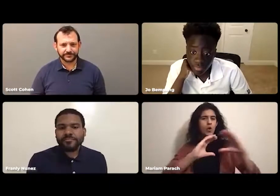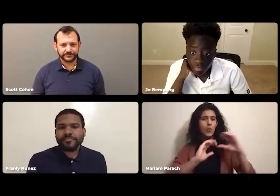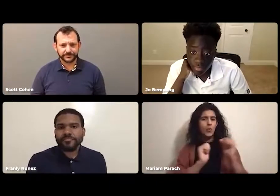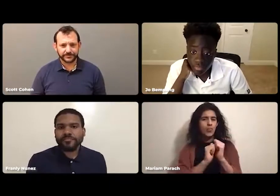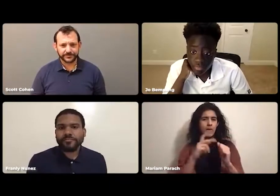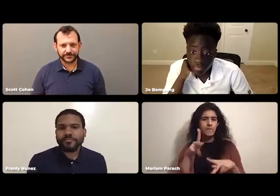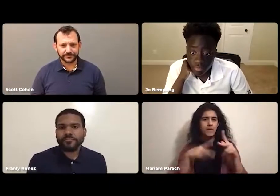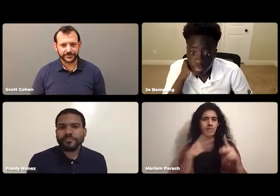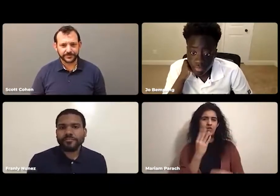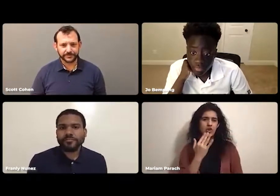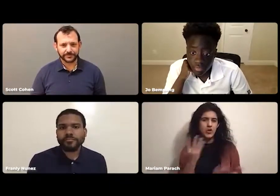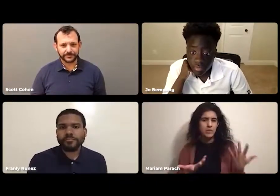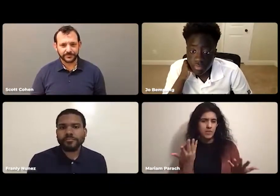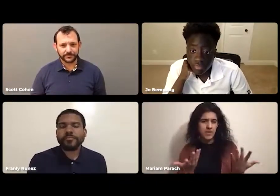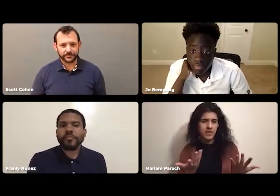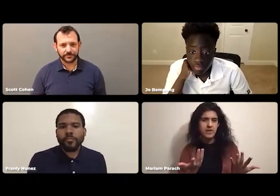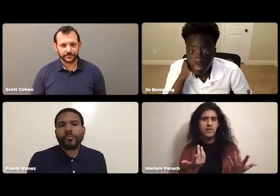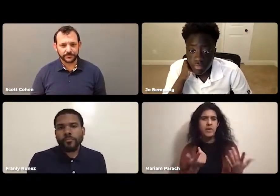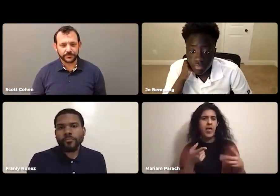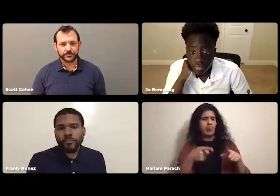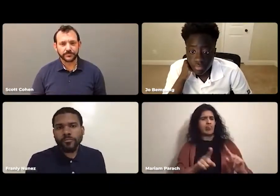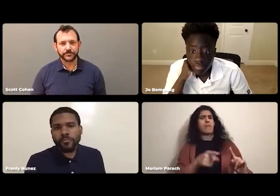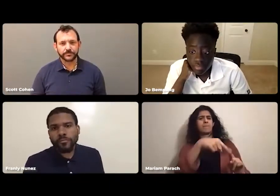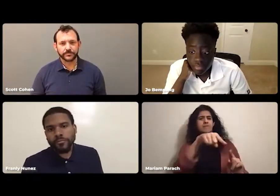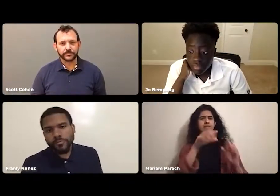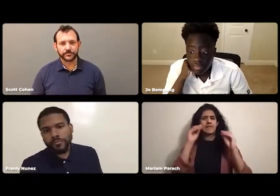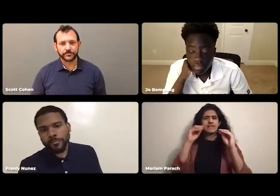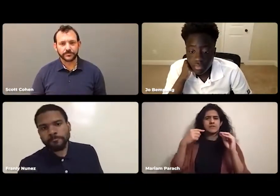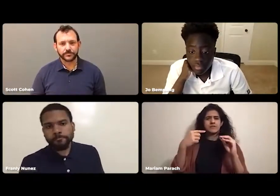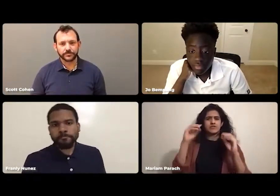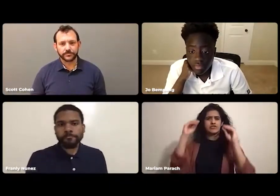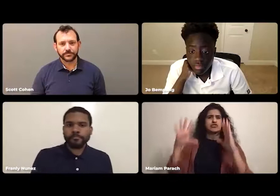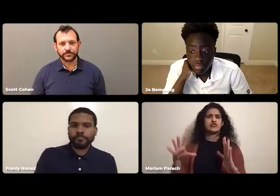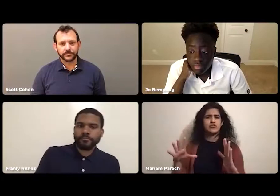I think teachers may just not know how to communicate with people of color.